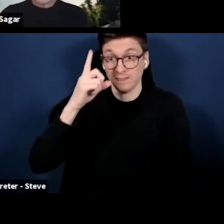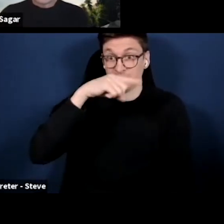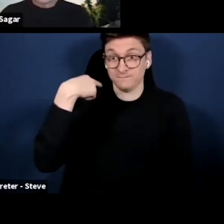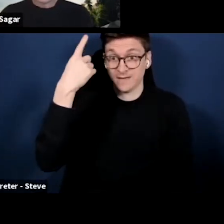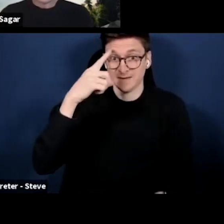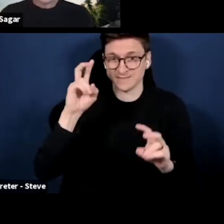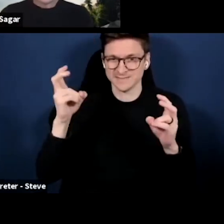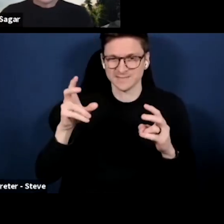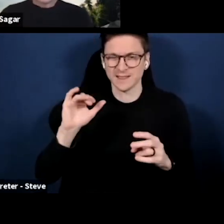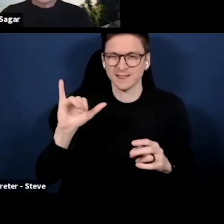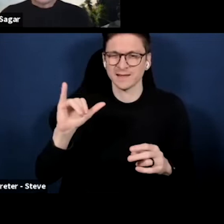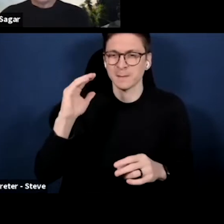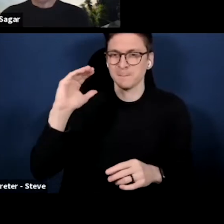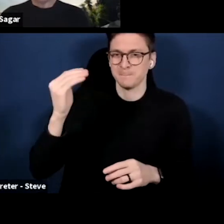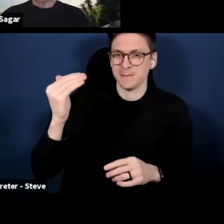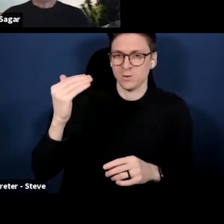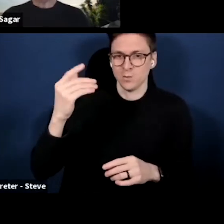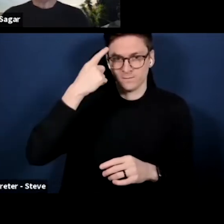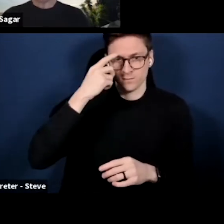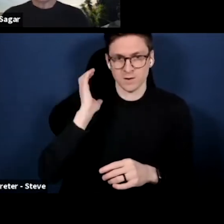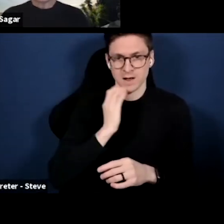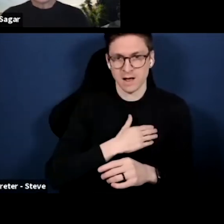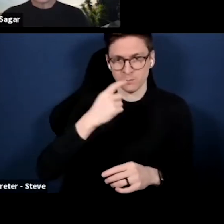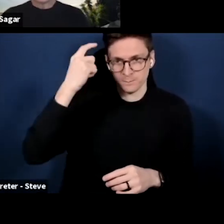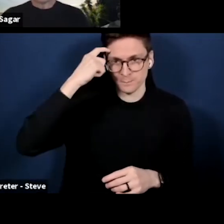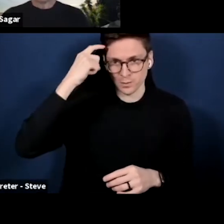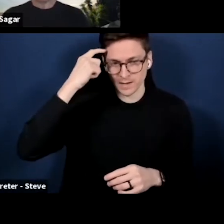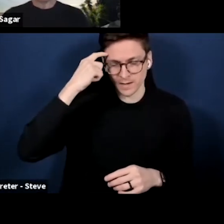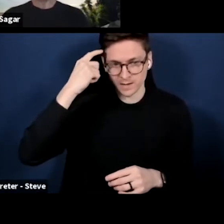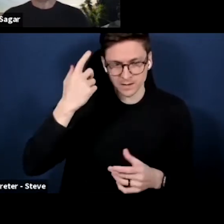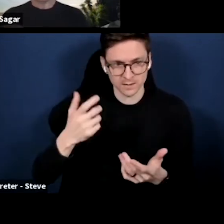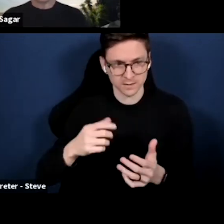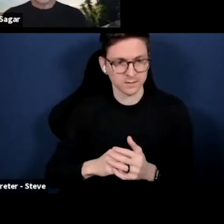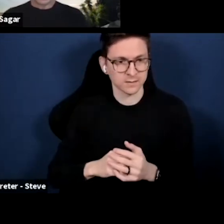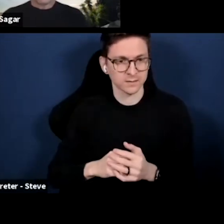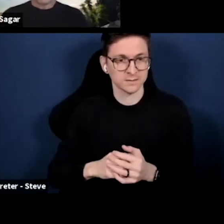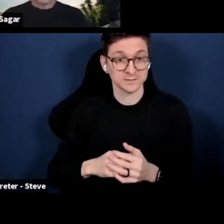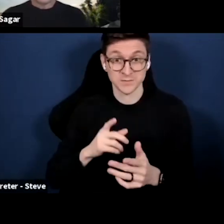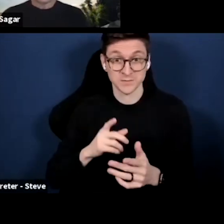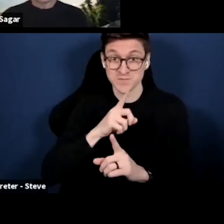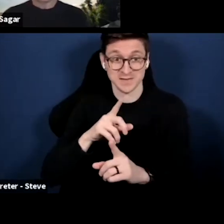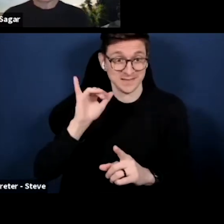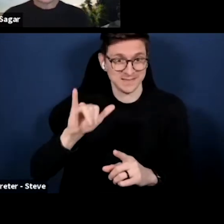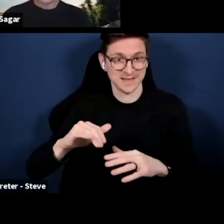and in a way this was how the project really started